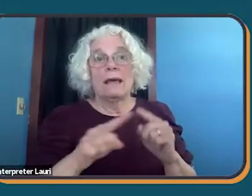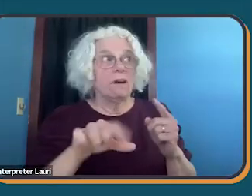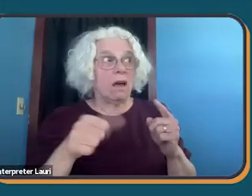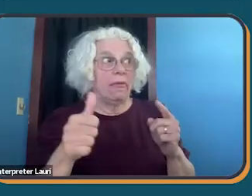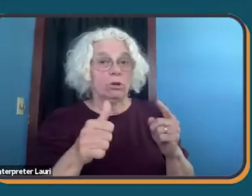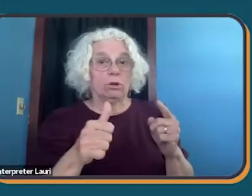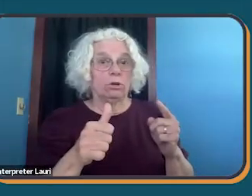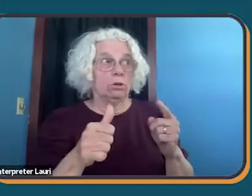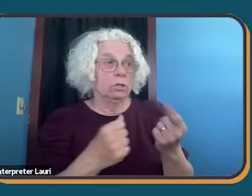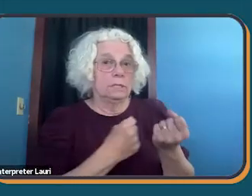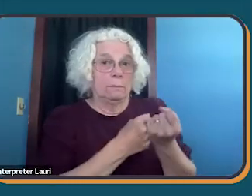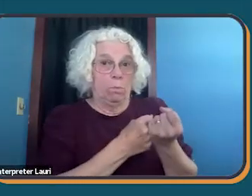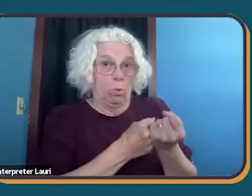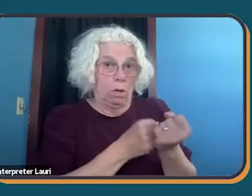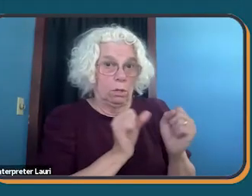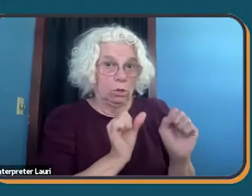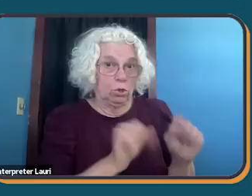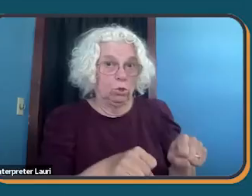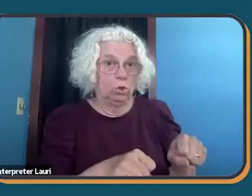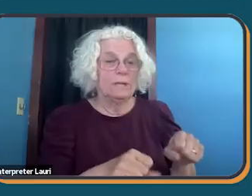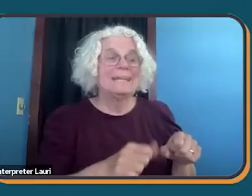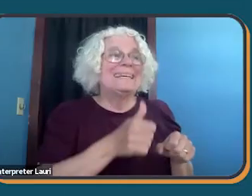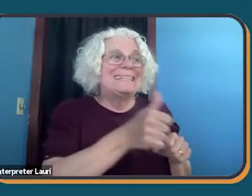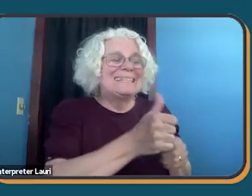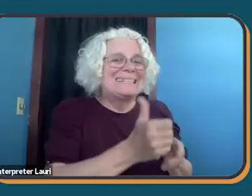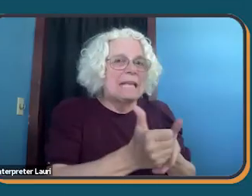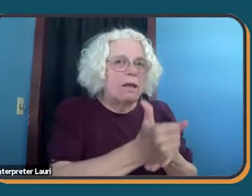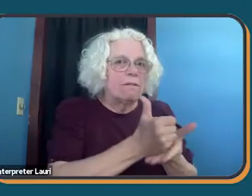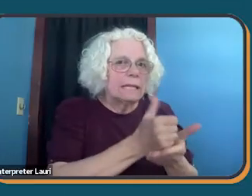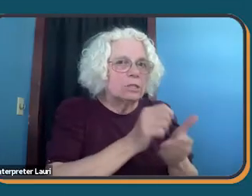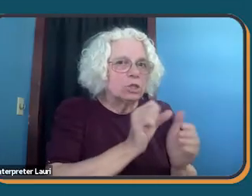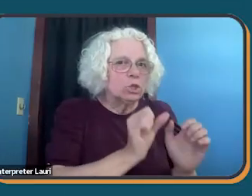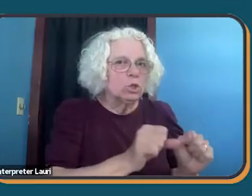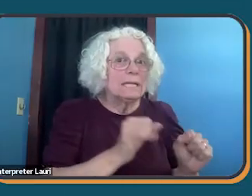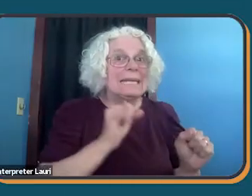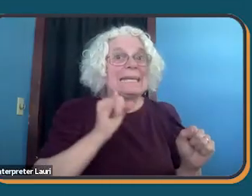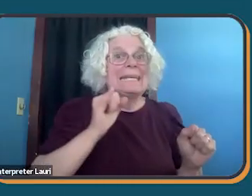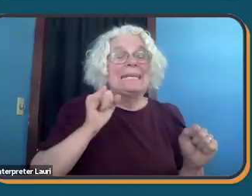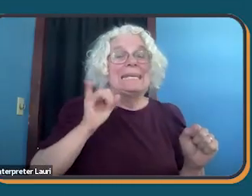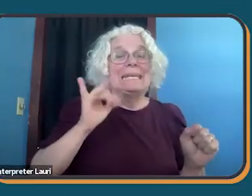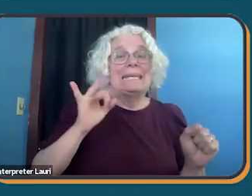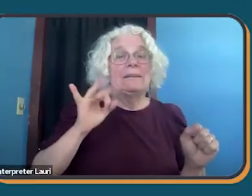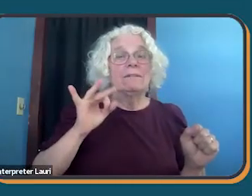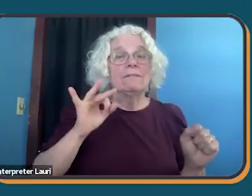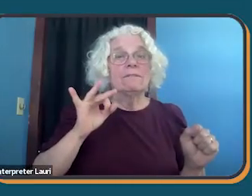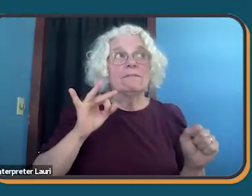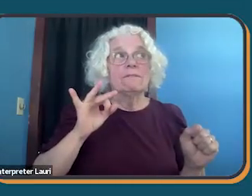Self-collection would potentially be a possibility if she was willing to allow the collection to be done